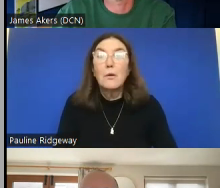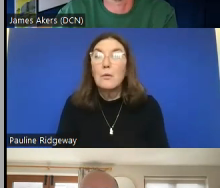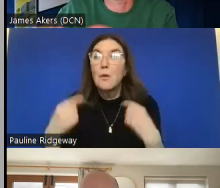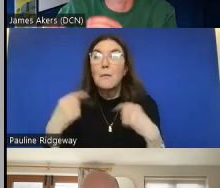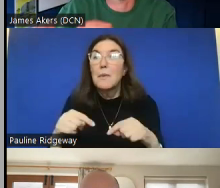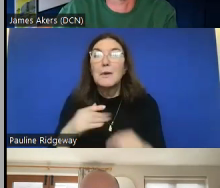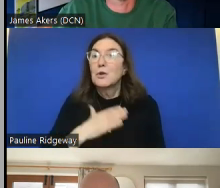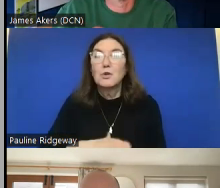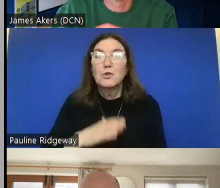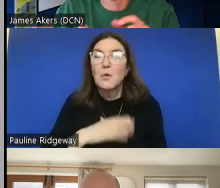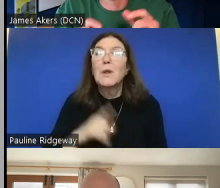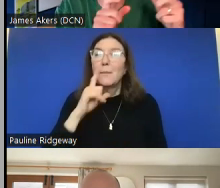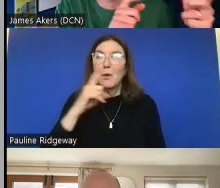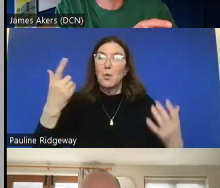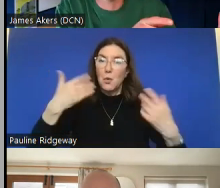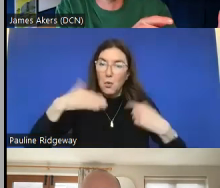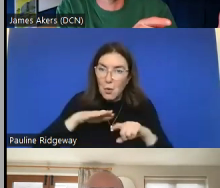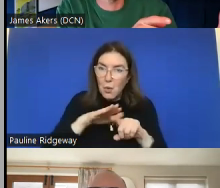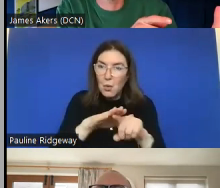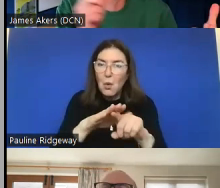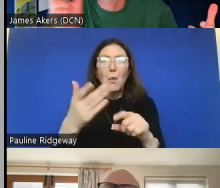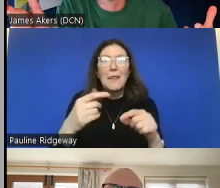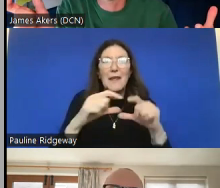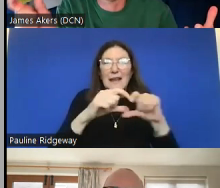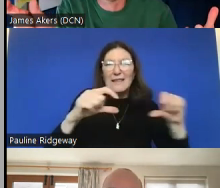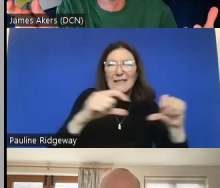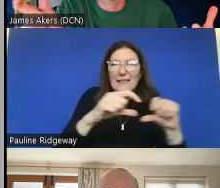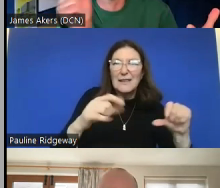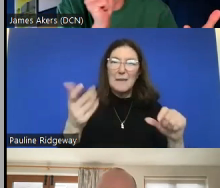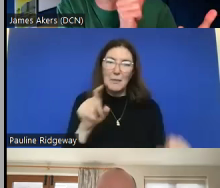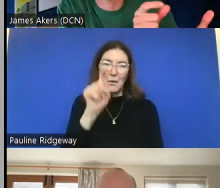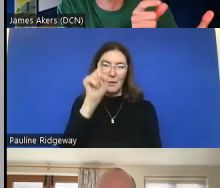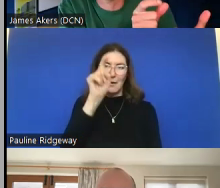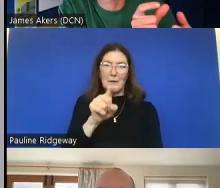so it's either a field within the ticketing system where you've added your measurement ID,